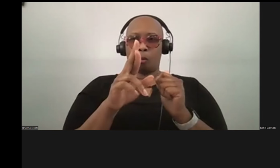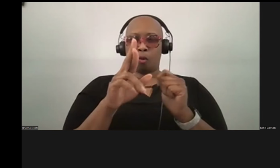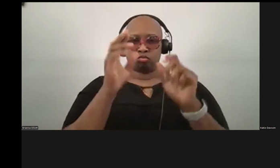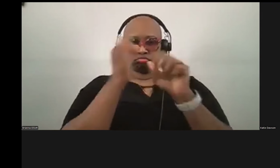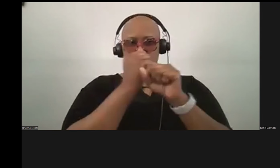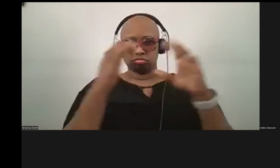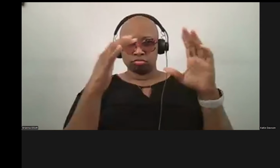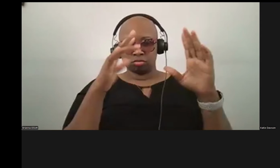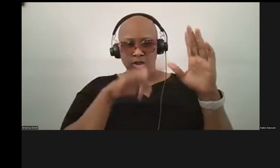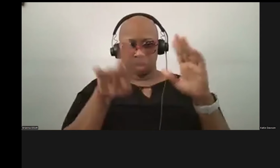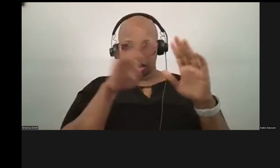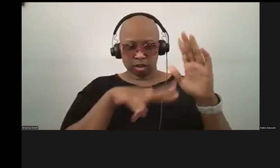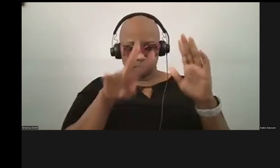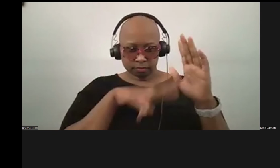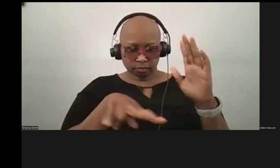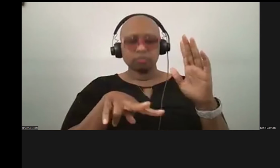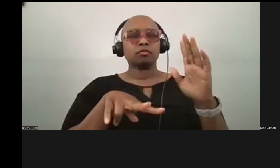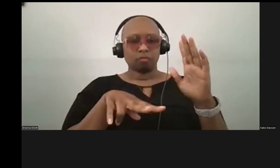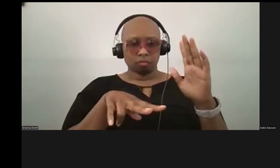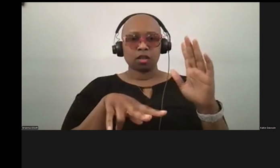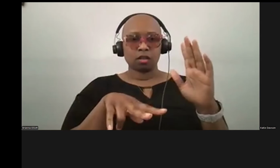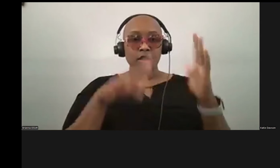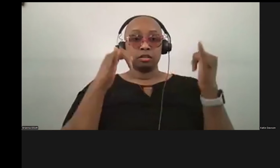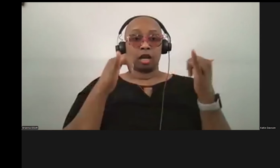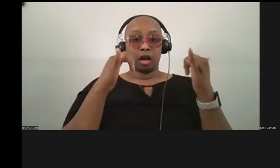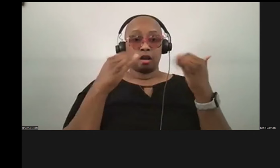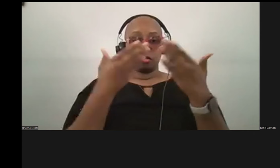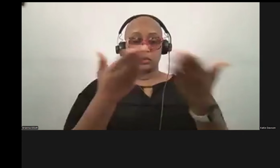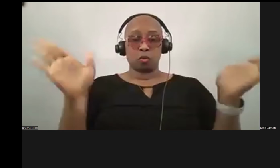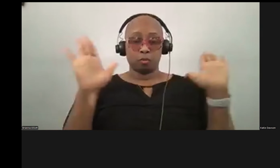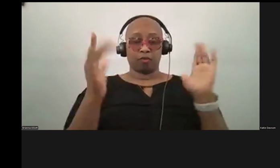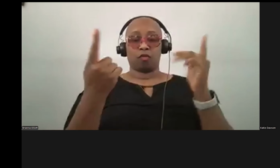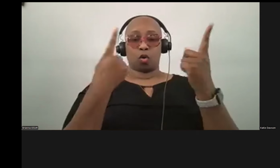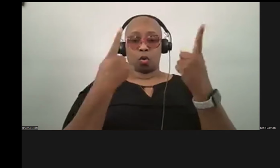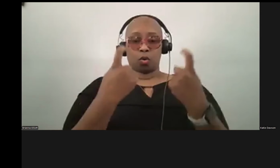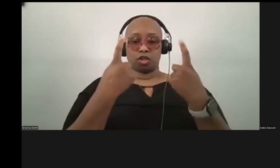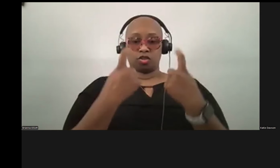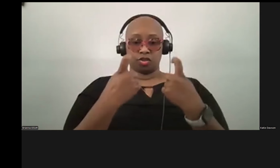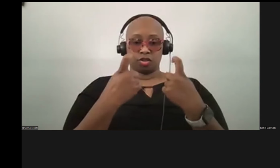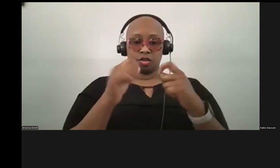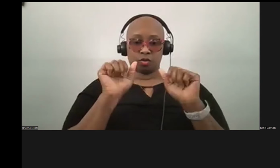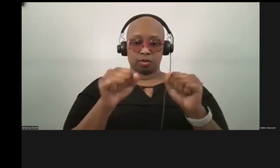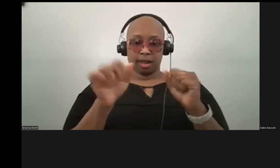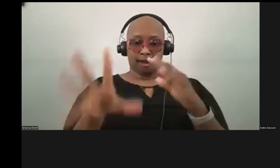So now we want to open this up for questions. you can go ahead and put your questions in that